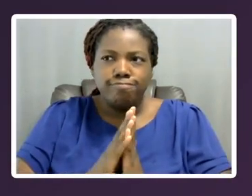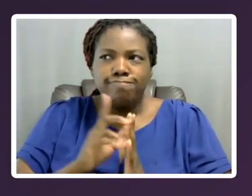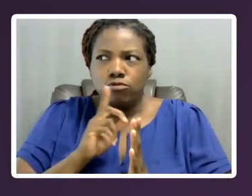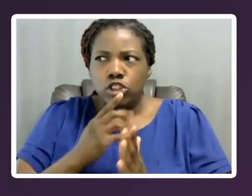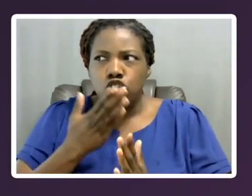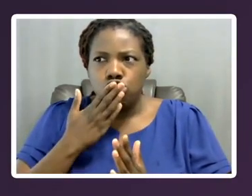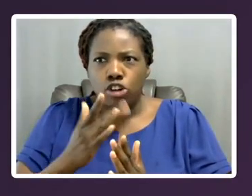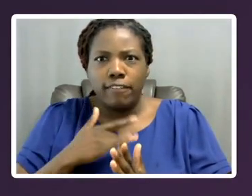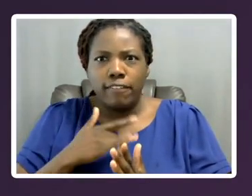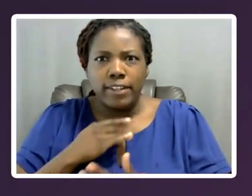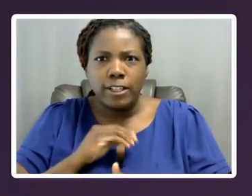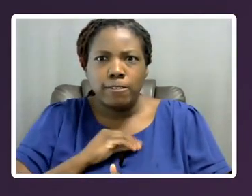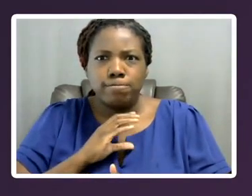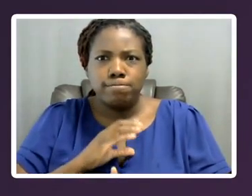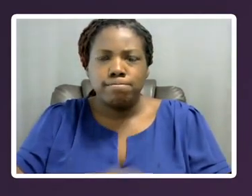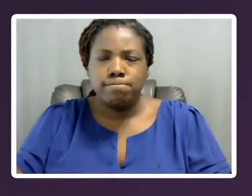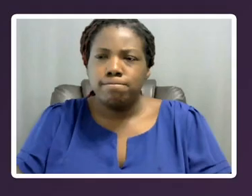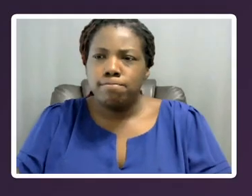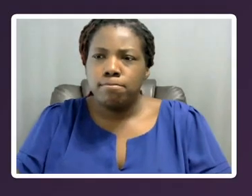Gertrude Hendricks: I know that our kids